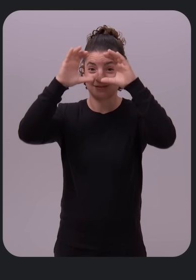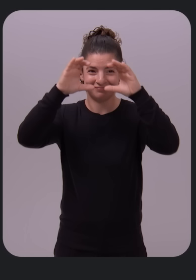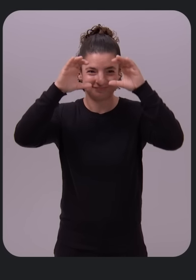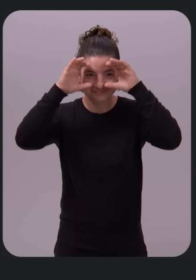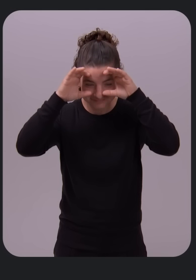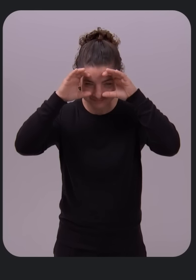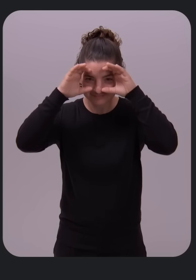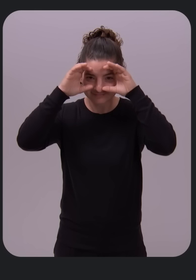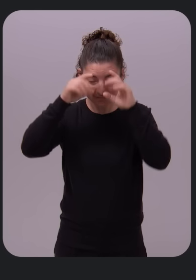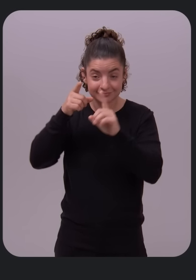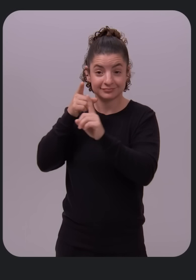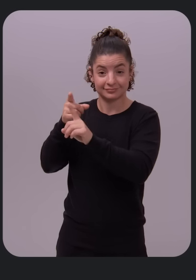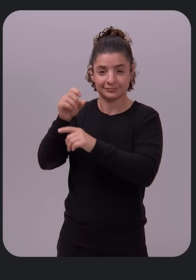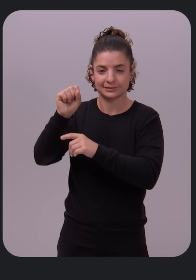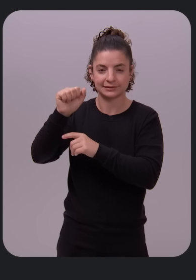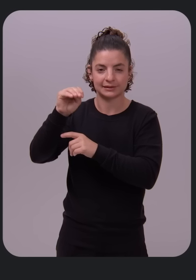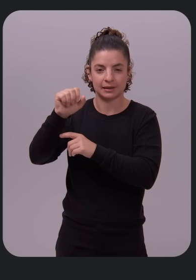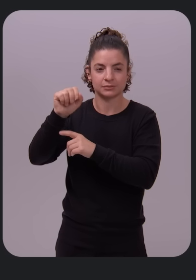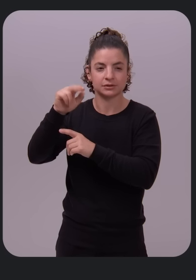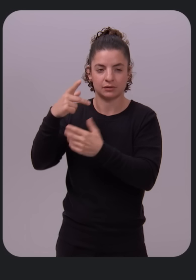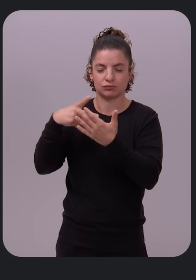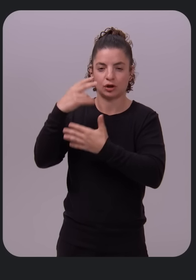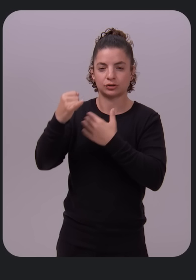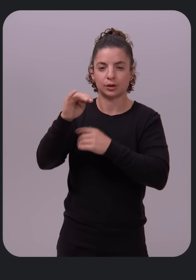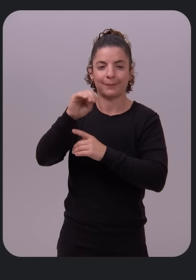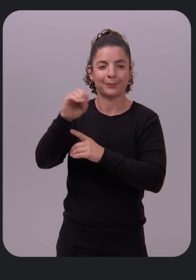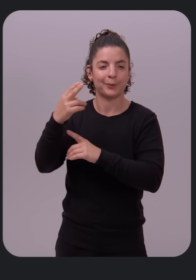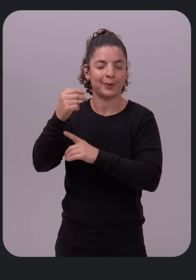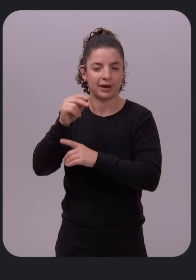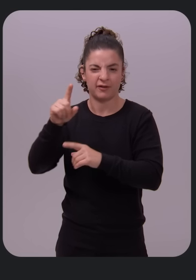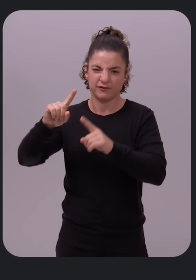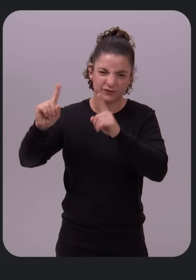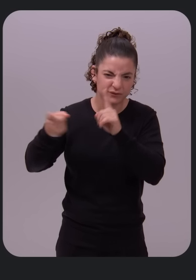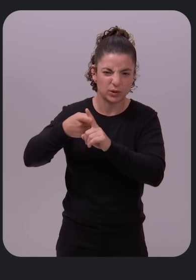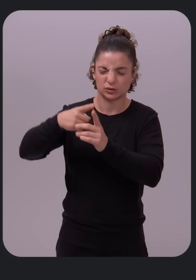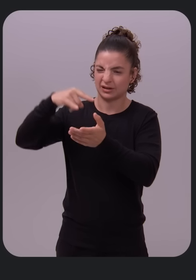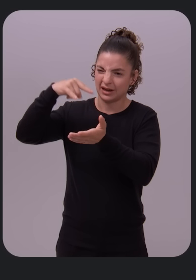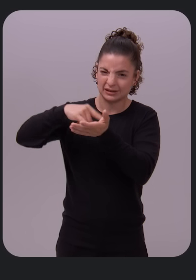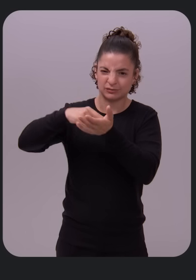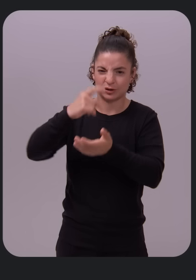This is Samsung's Project Moohan, the first Android XR device.